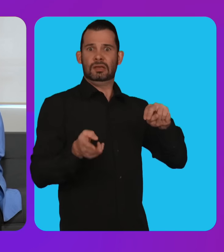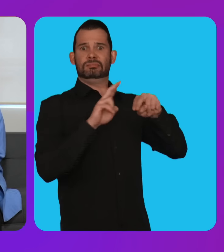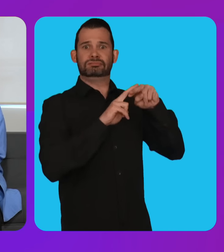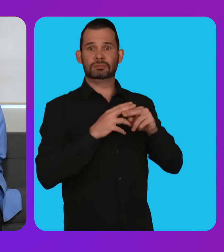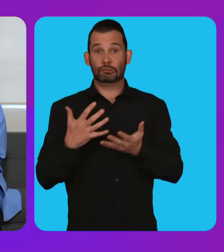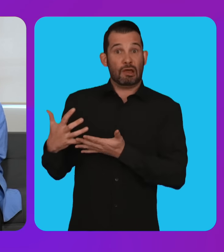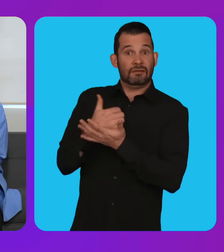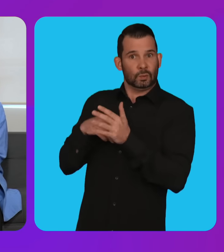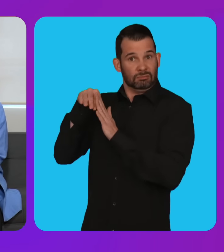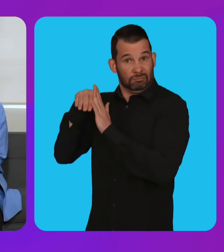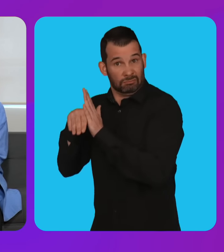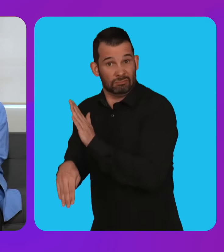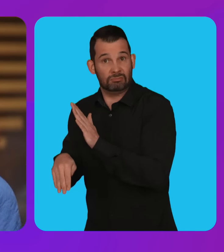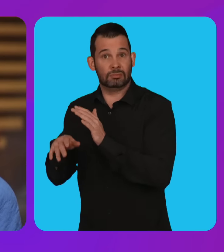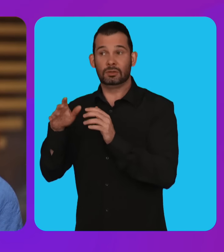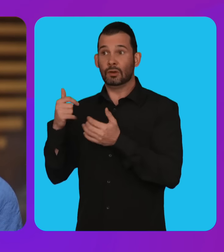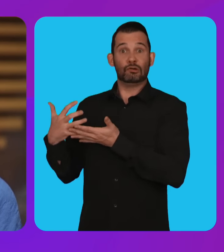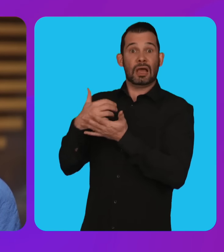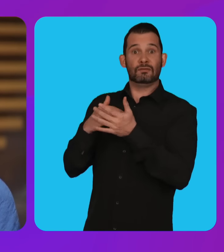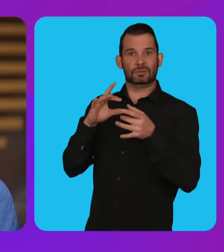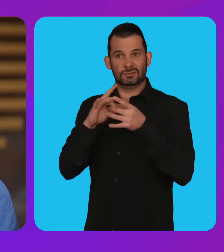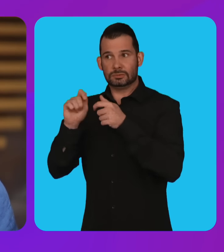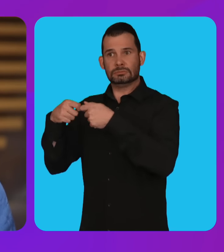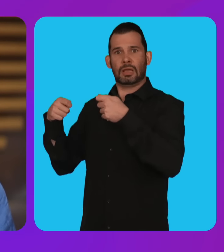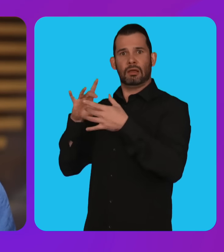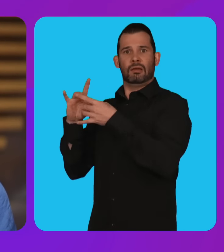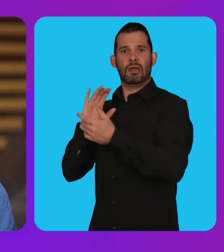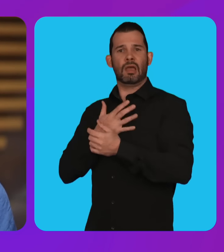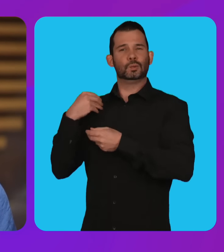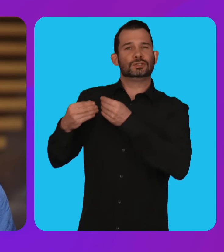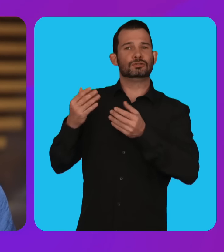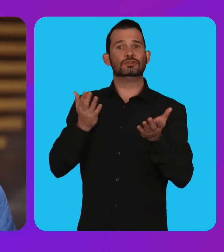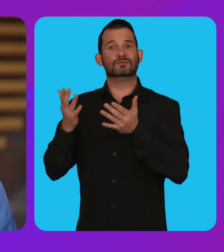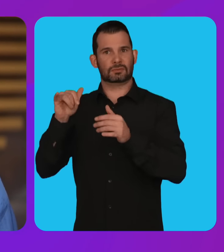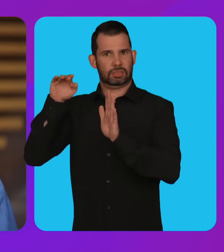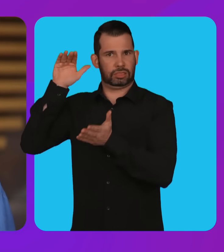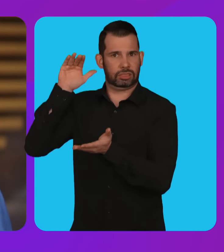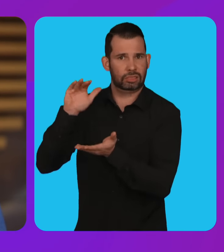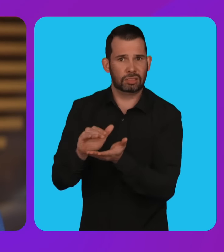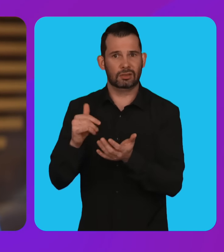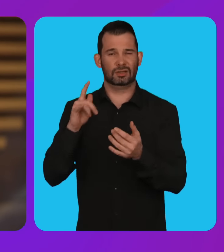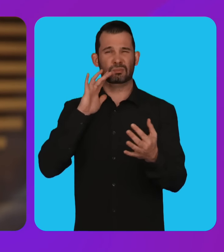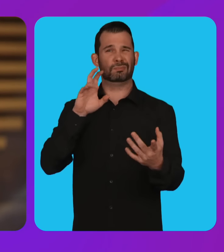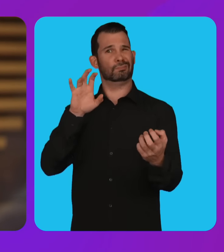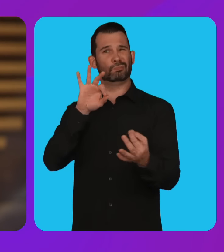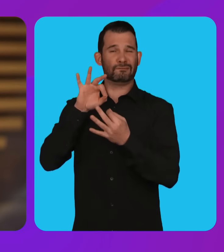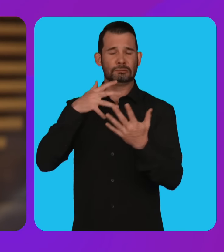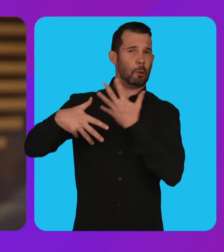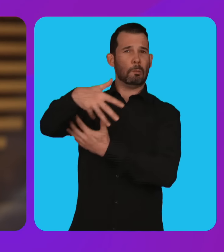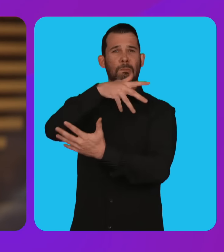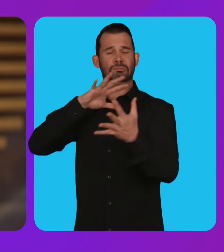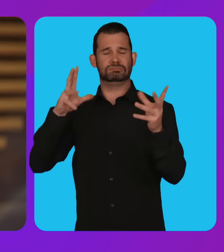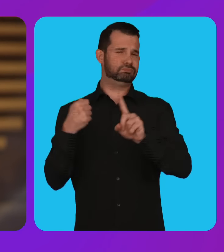revenues tied to our traditional services declining, we have a perfect storm. But the good news is--